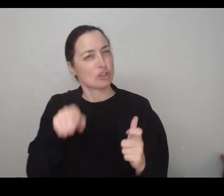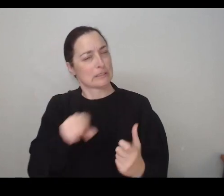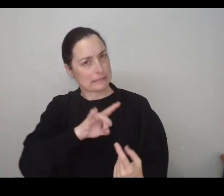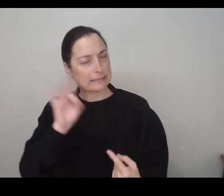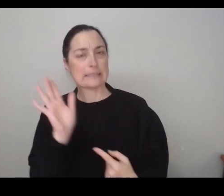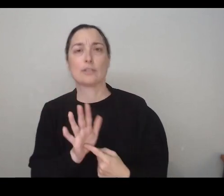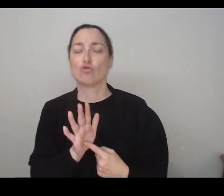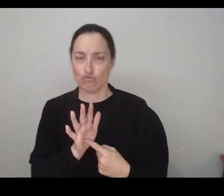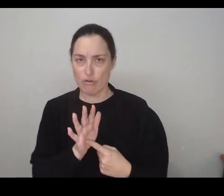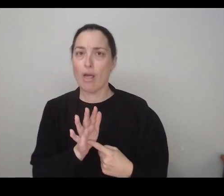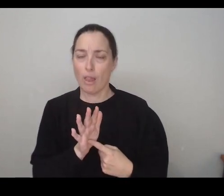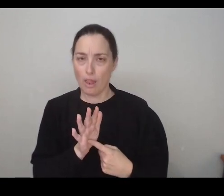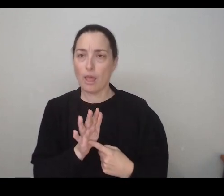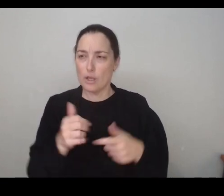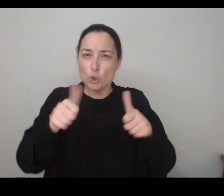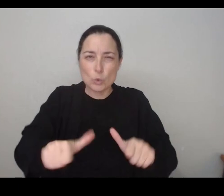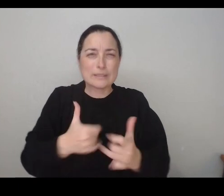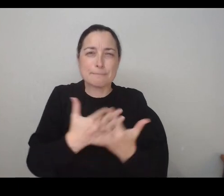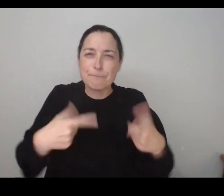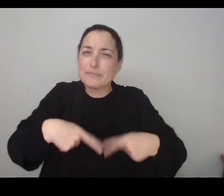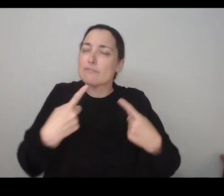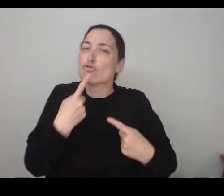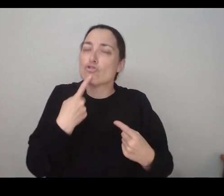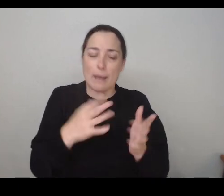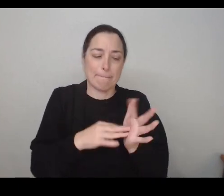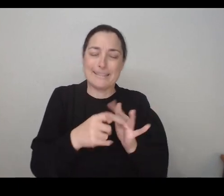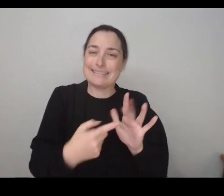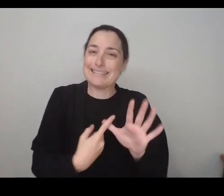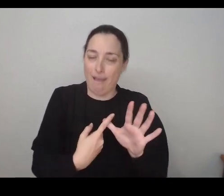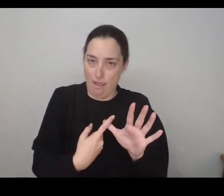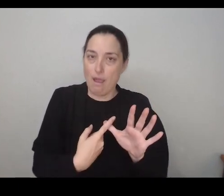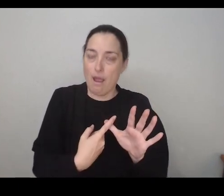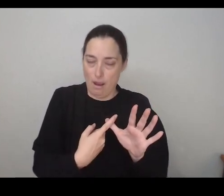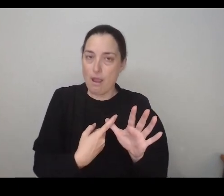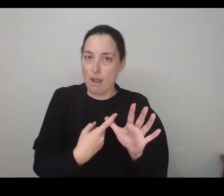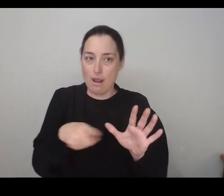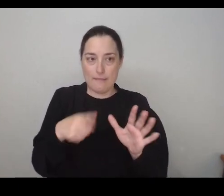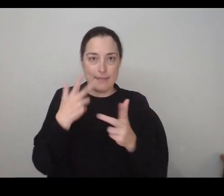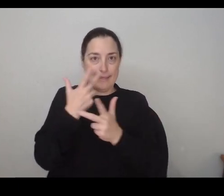He's using all kinds of media and you will see it in exhibition, the exhibition is something we wanted to balance, you know,